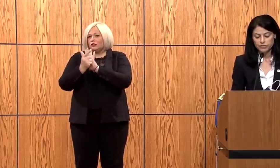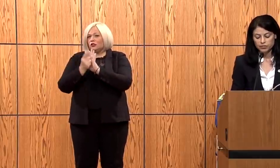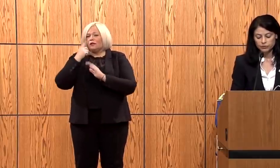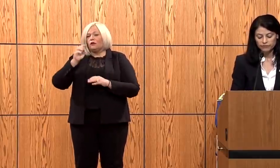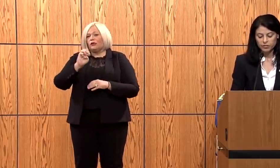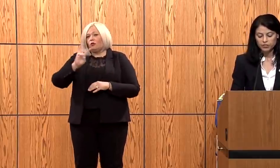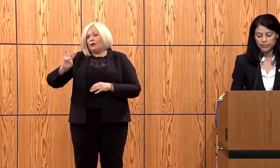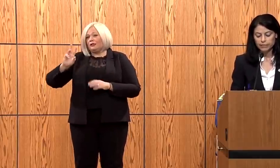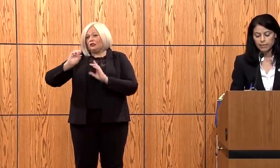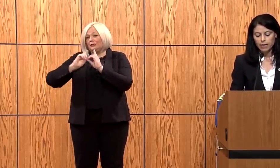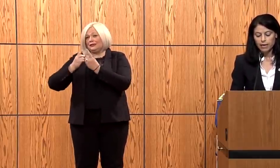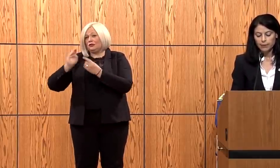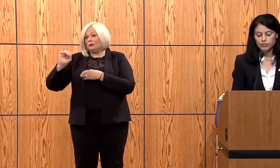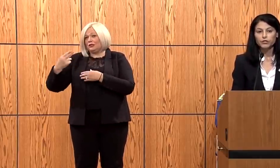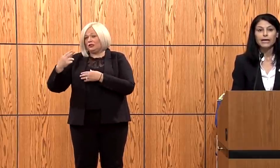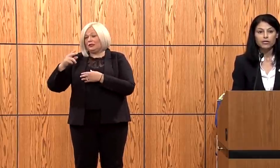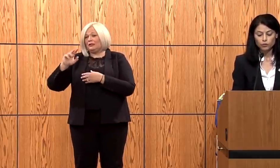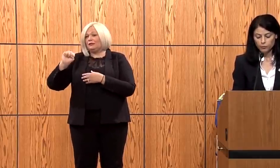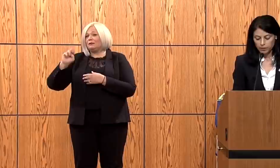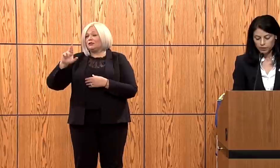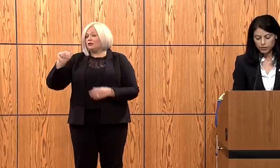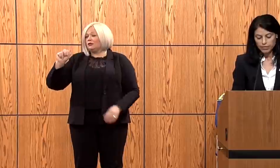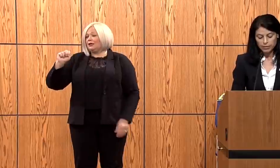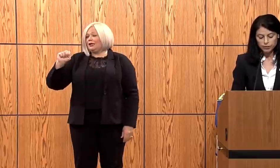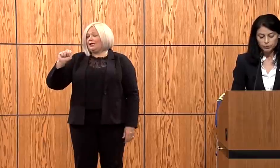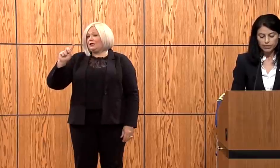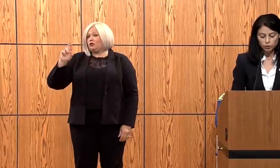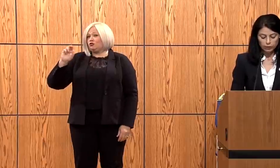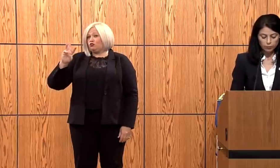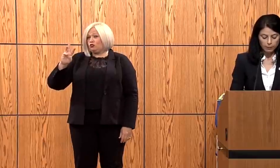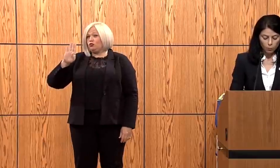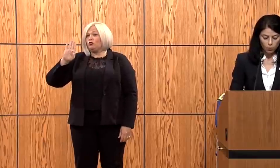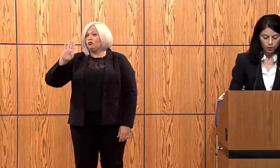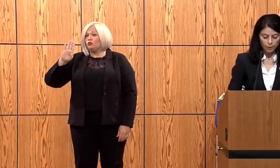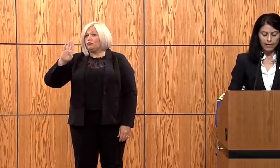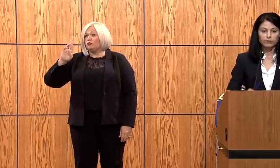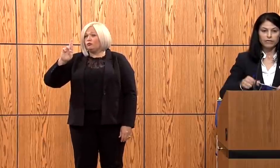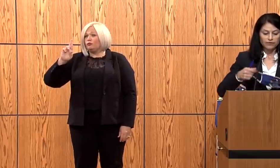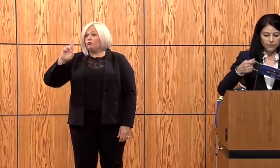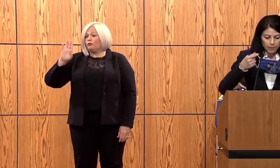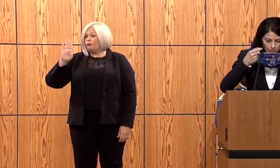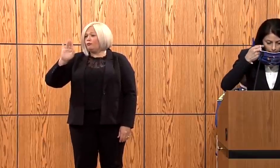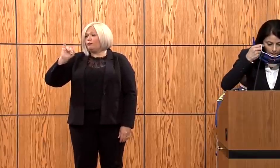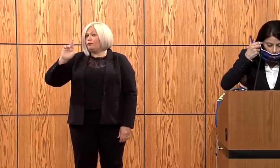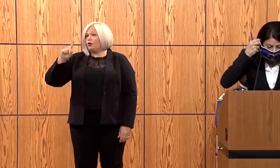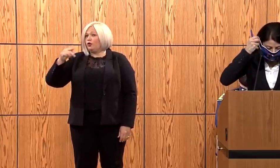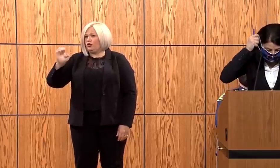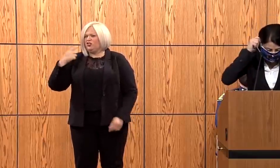FOR THEIR SAFETY. AND WITH THAT, I’LL ASK U.S. AND WITH THAT, I’LL ASK U.S. ATTORNEY FOR THE WESTERN ATTORNEY FOR THE WESTERN DISTRICT OF MICHIGAN, MR. ANDREW